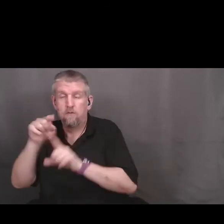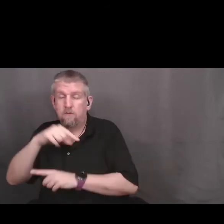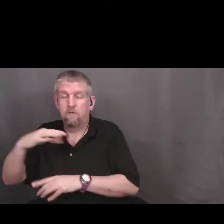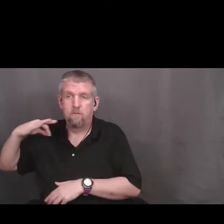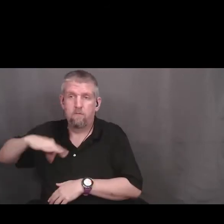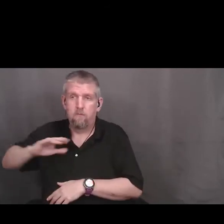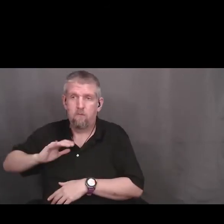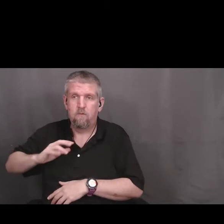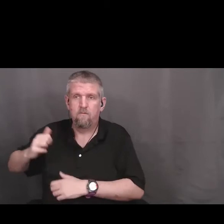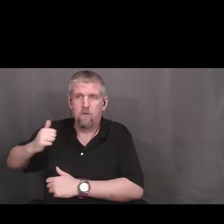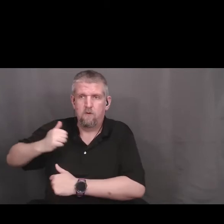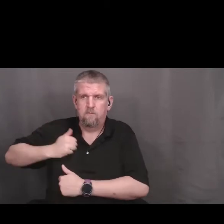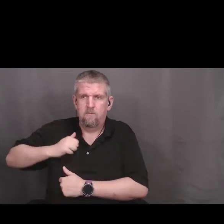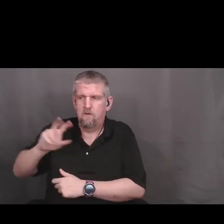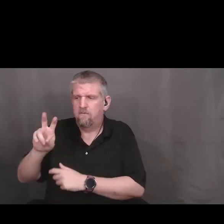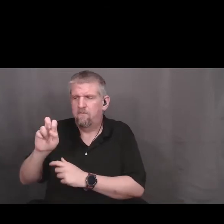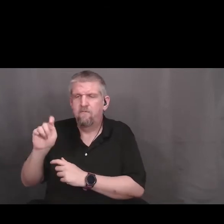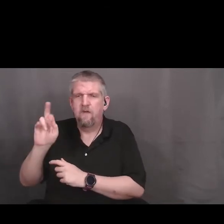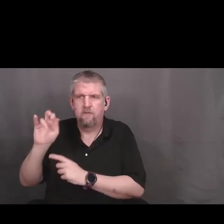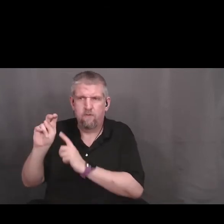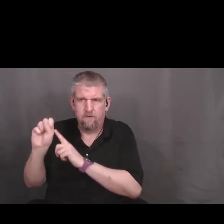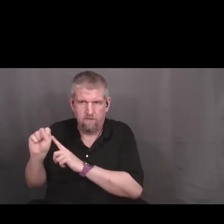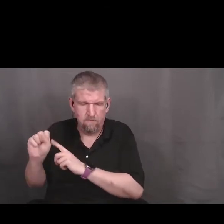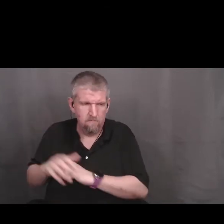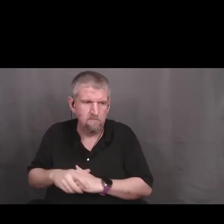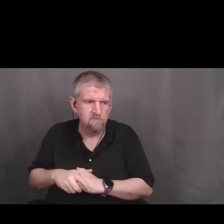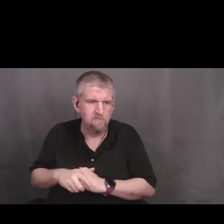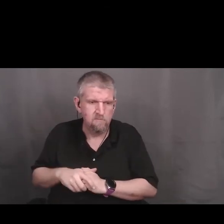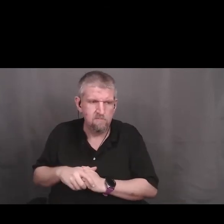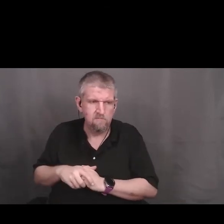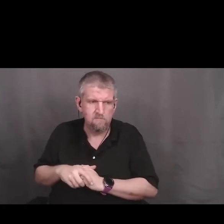and then if you're eligible for social security disability,